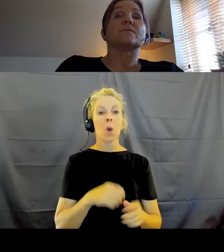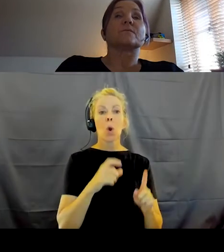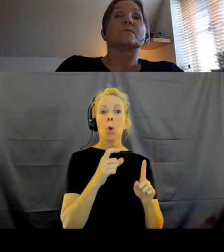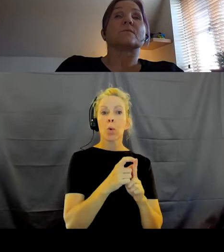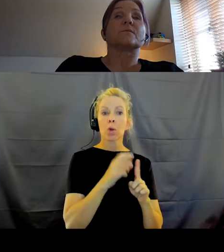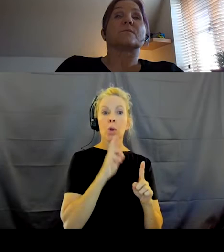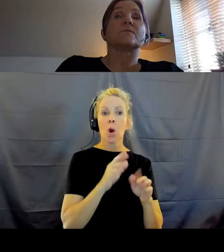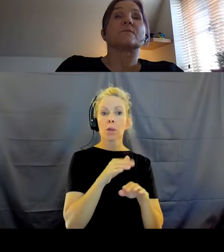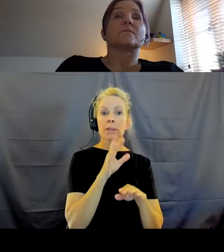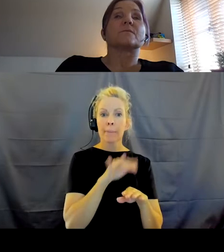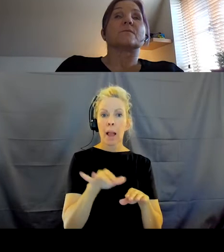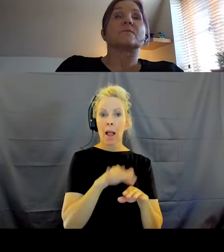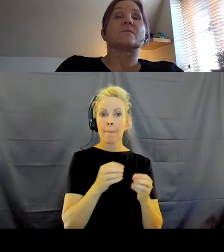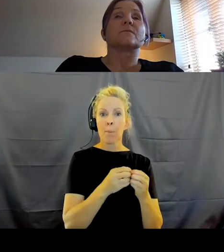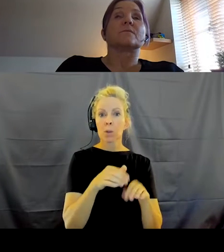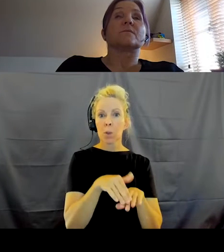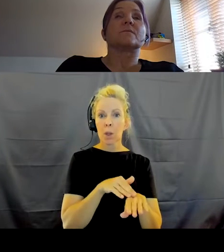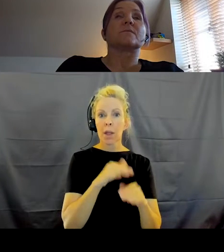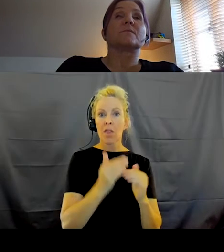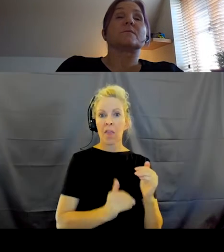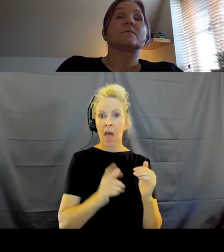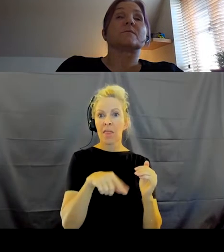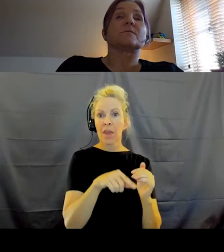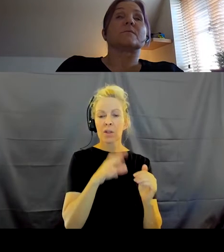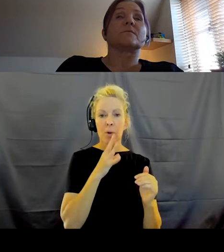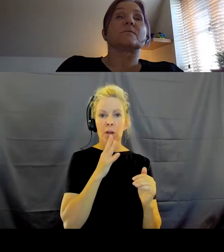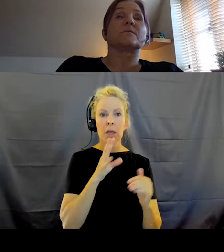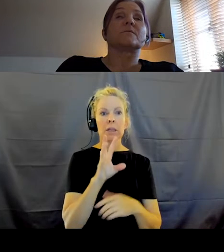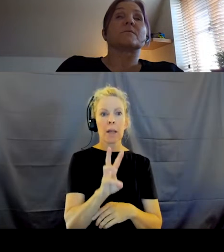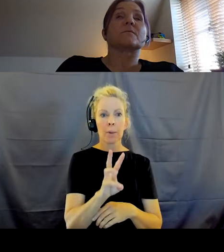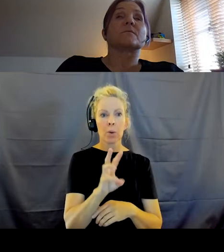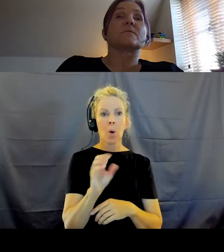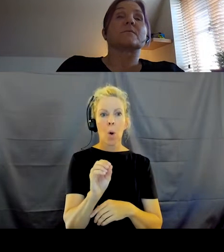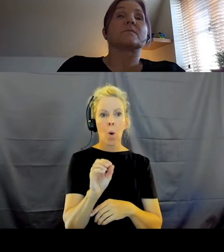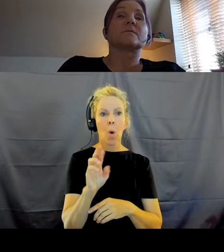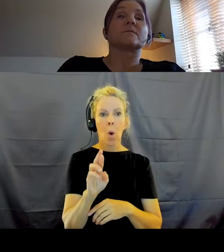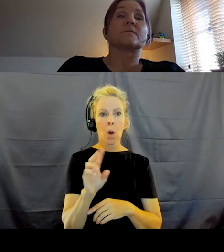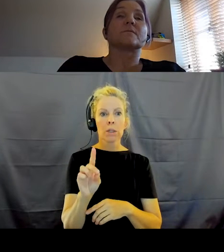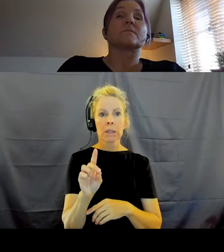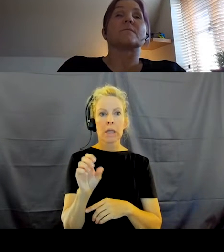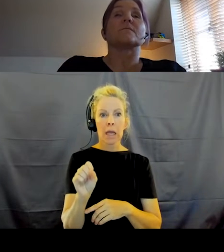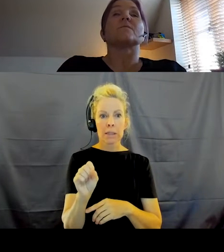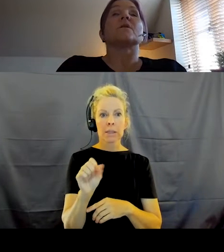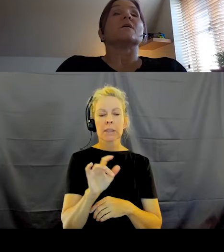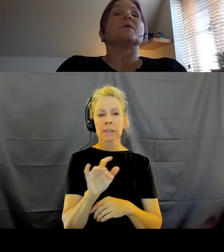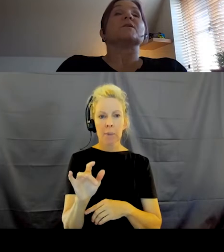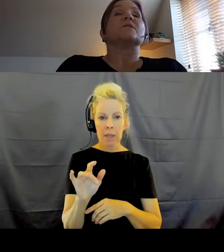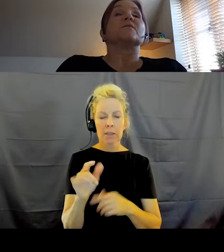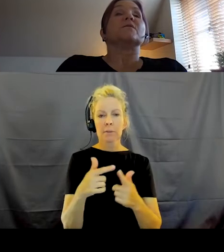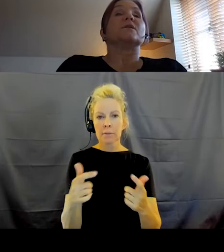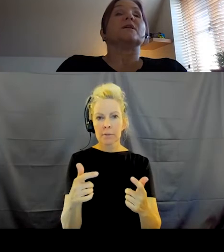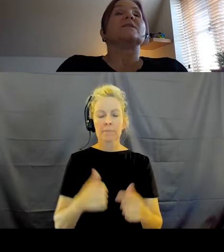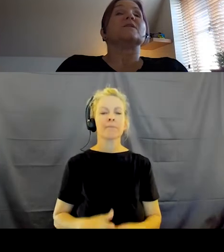they are spoken. [spelling sentence] >> Leonie: Because if you are a listening